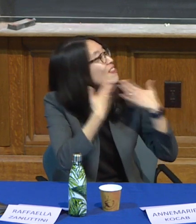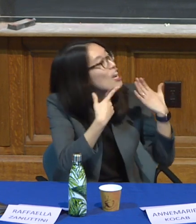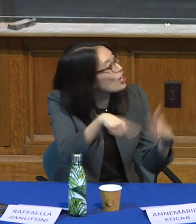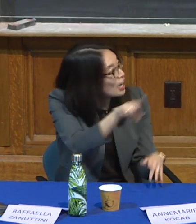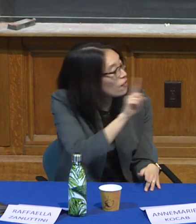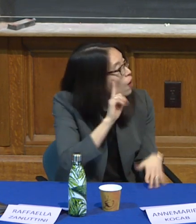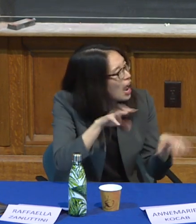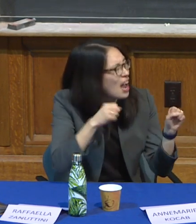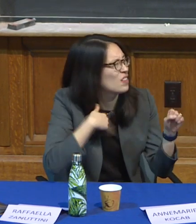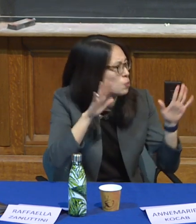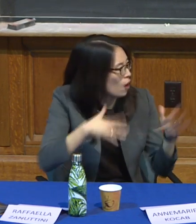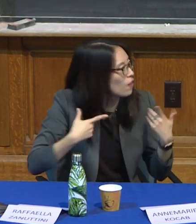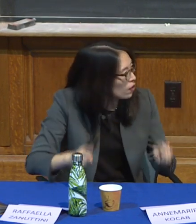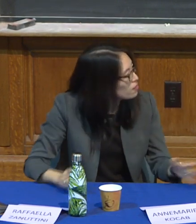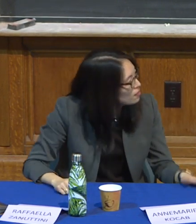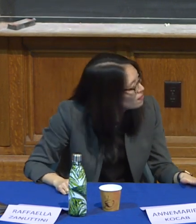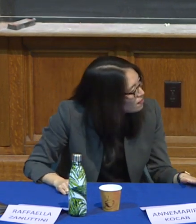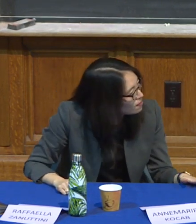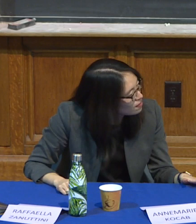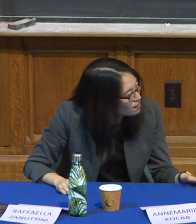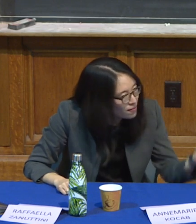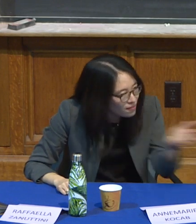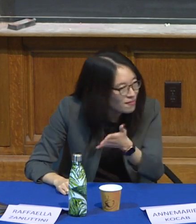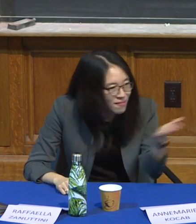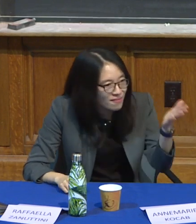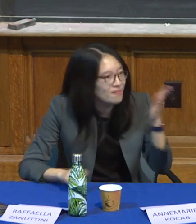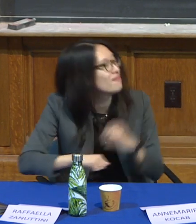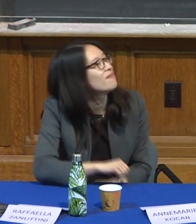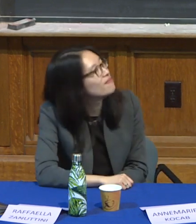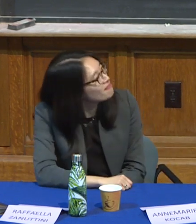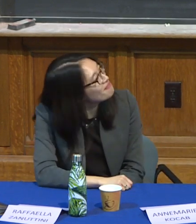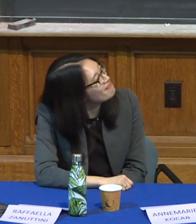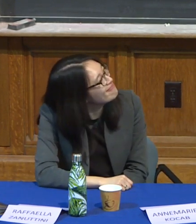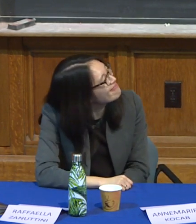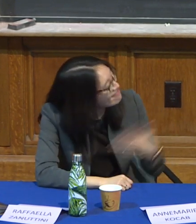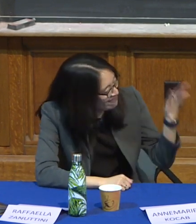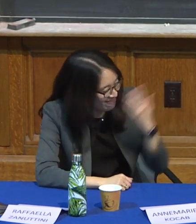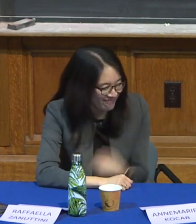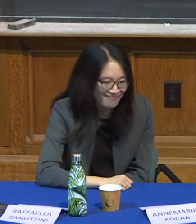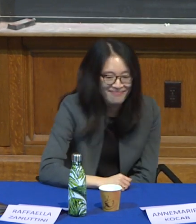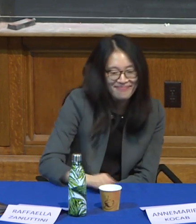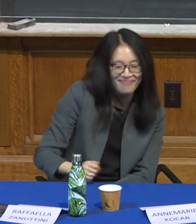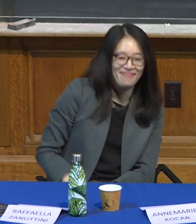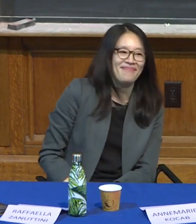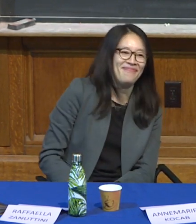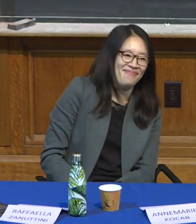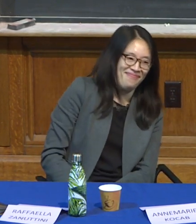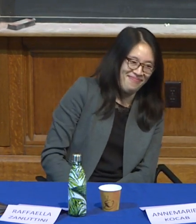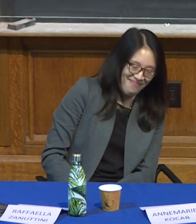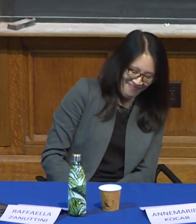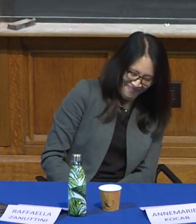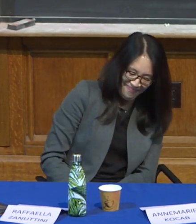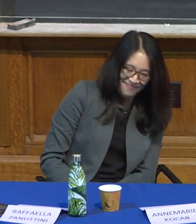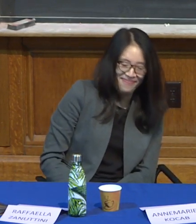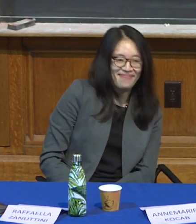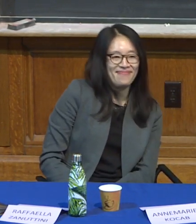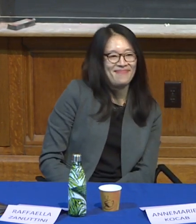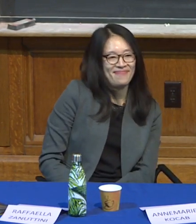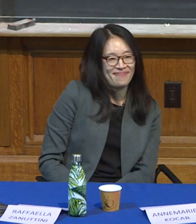That's why I really thank you all for hosting this wonderful event. Thank you. - Thank you. Thank you very much.